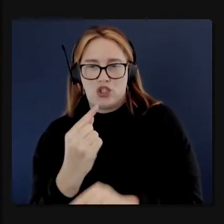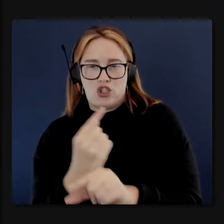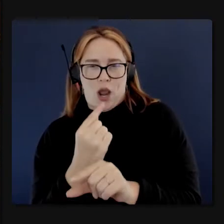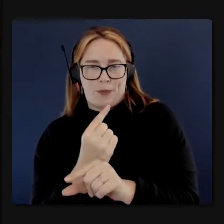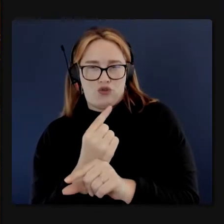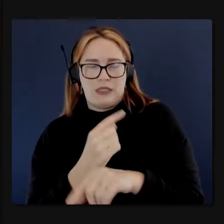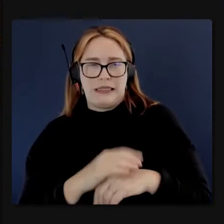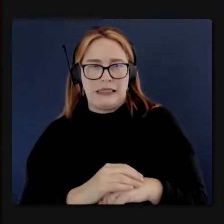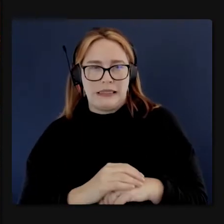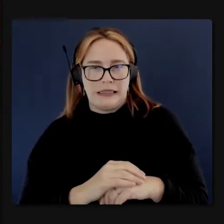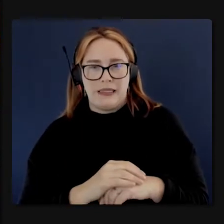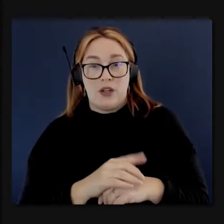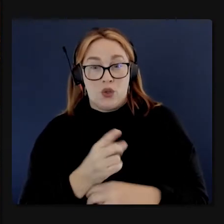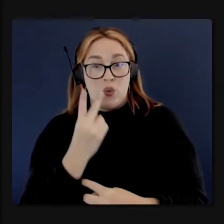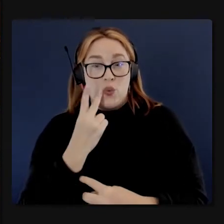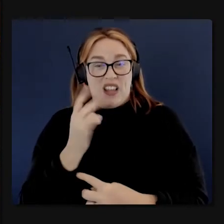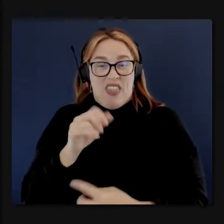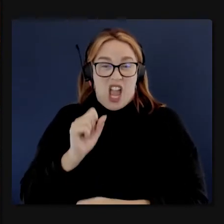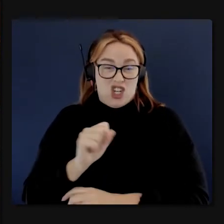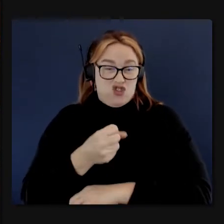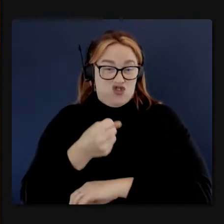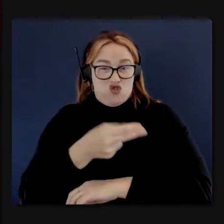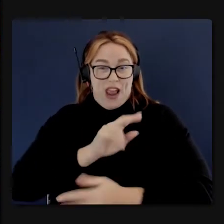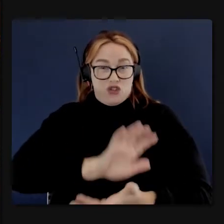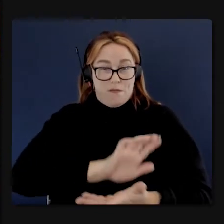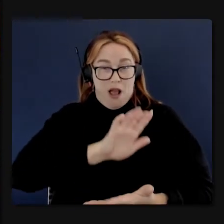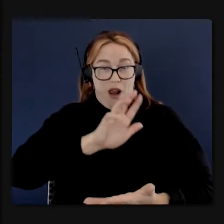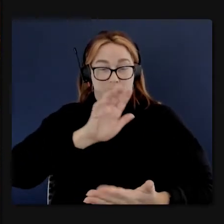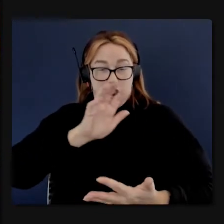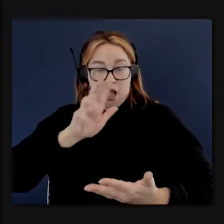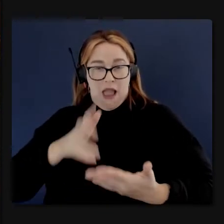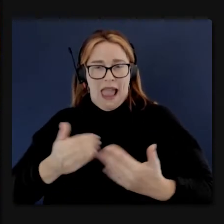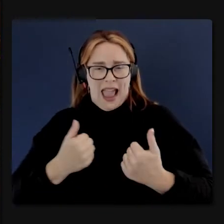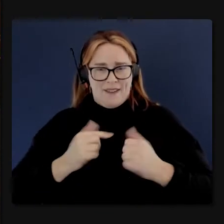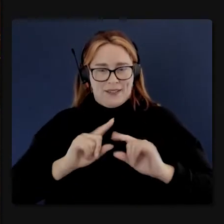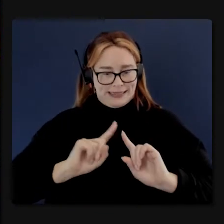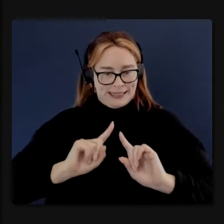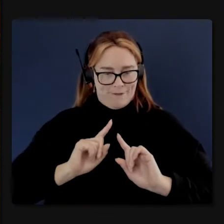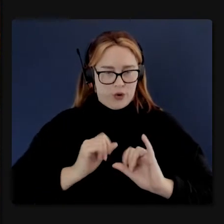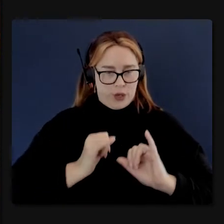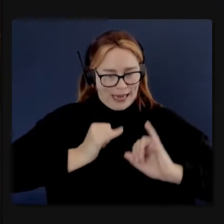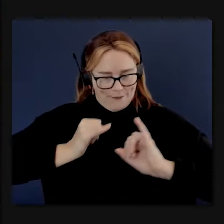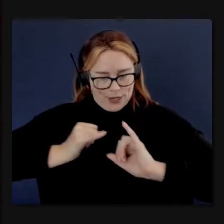So here we can see for this trash pile that... combining all these unique objects